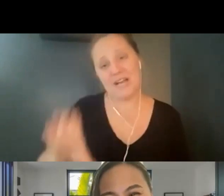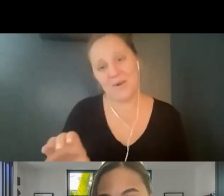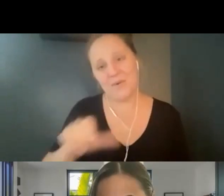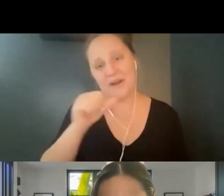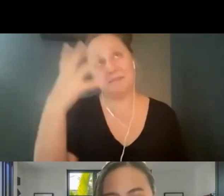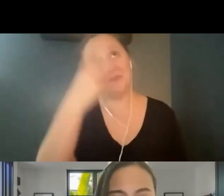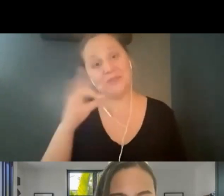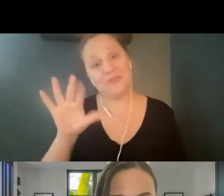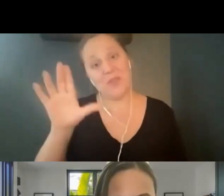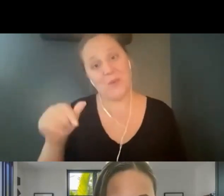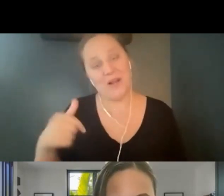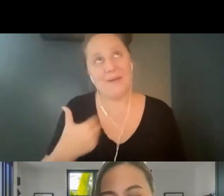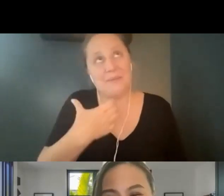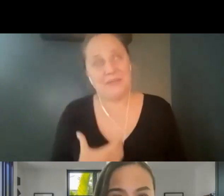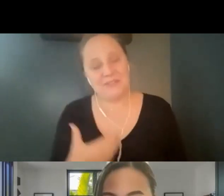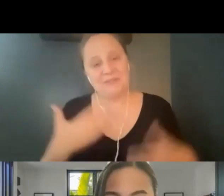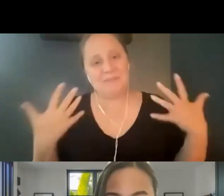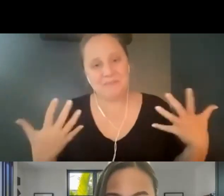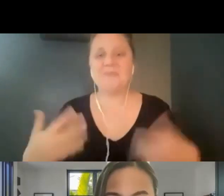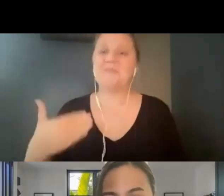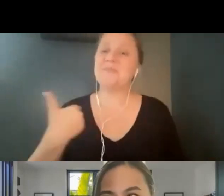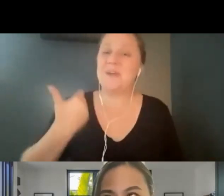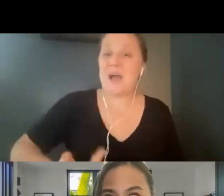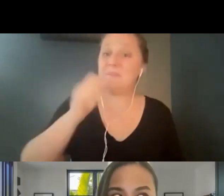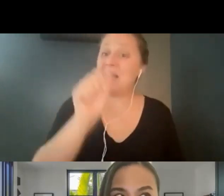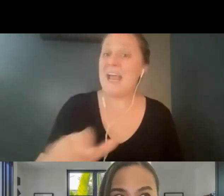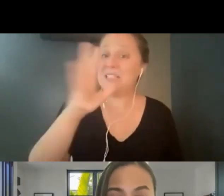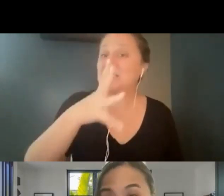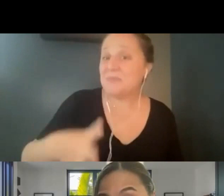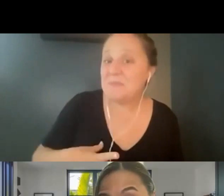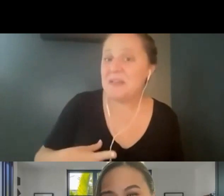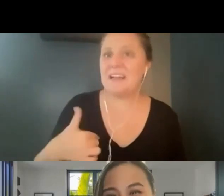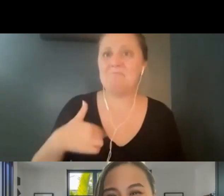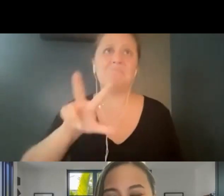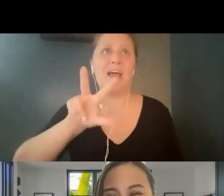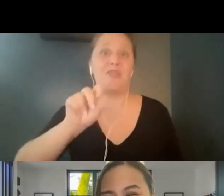I wish and I'm an Asian woman in her 30s with long, long hair.